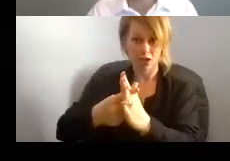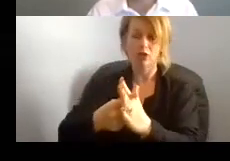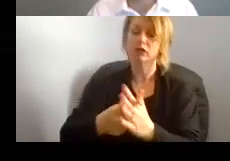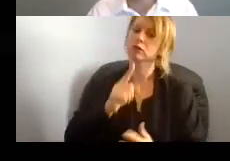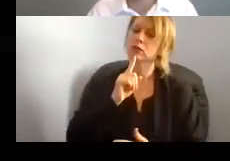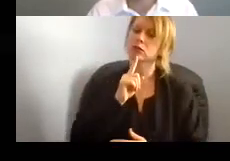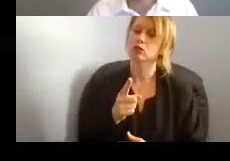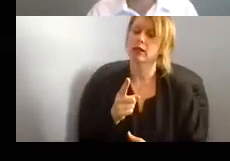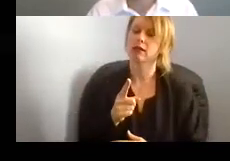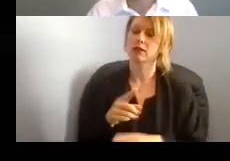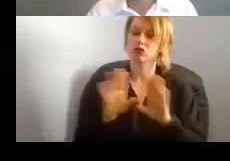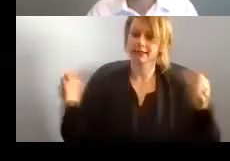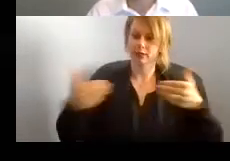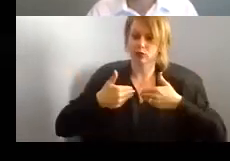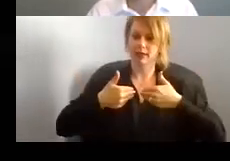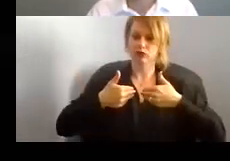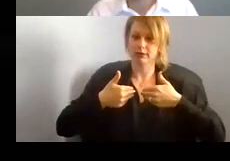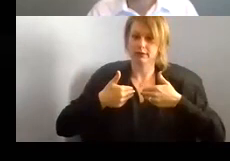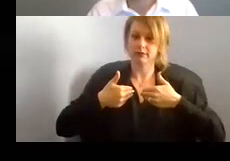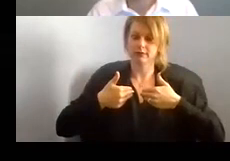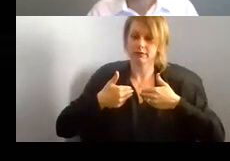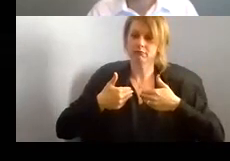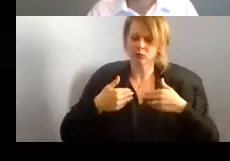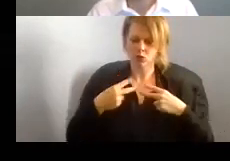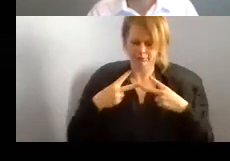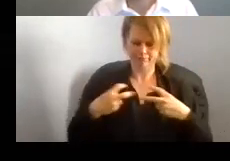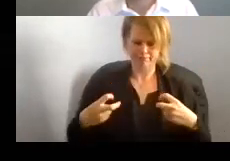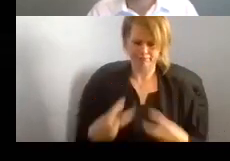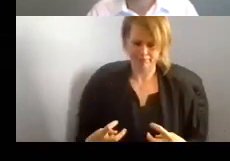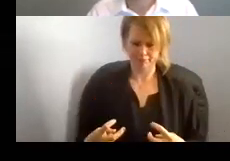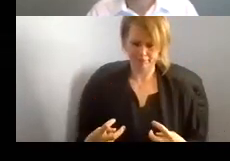introspection where you figure out for yourself how you think you’re doing.